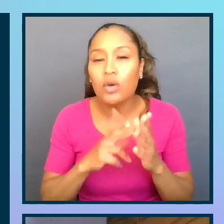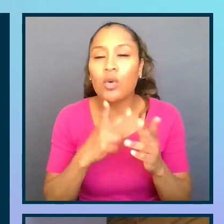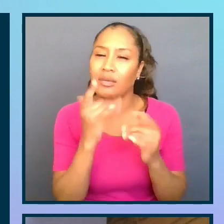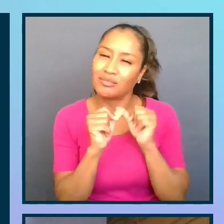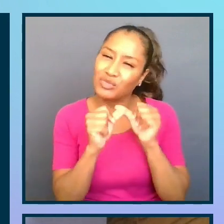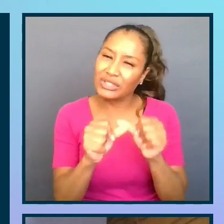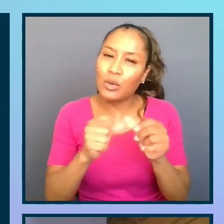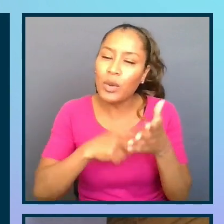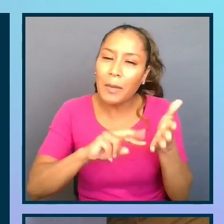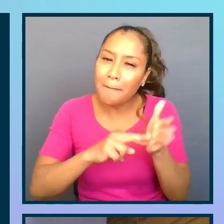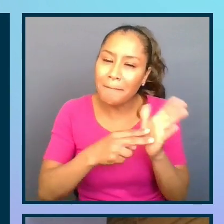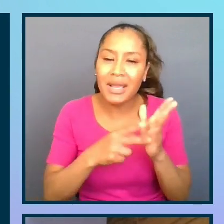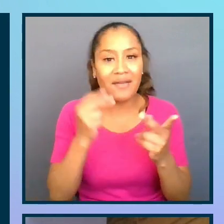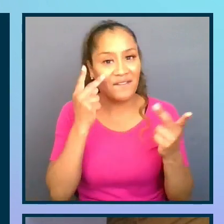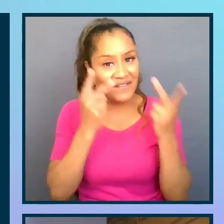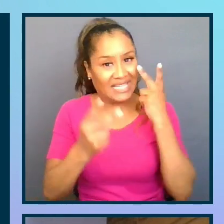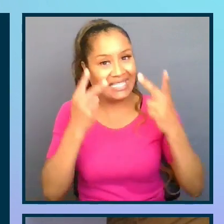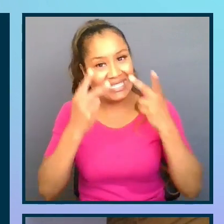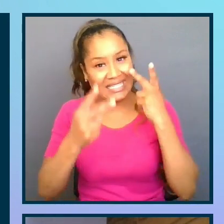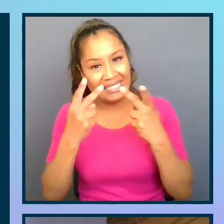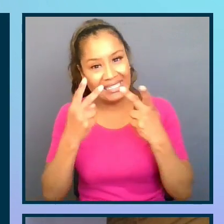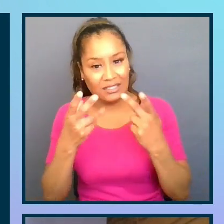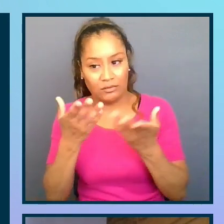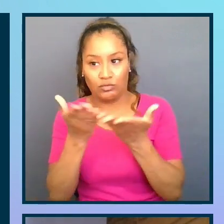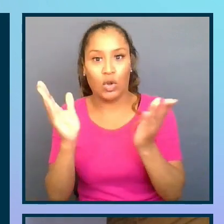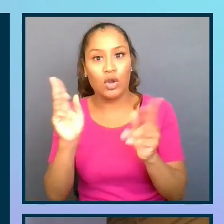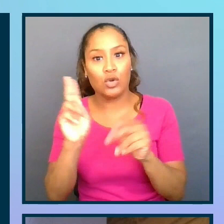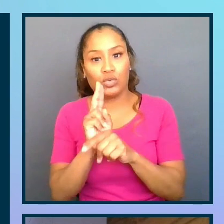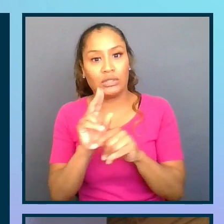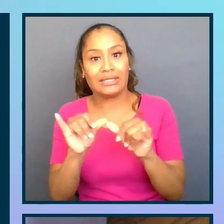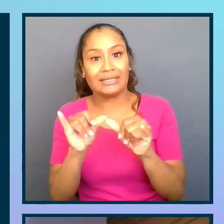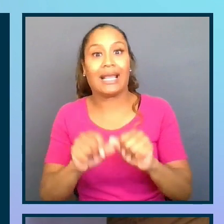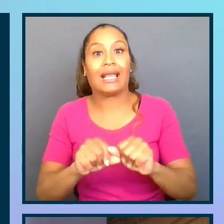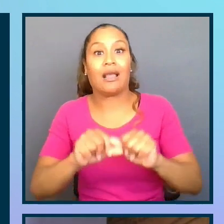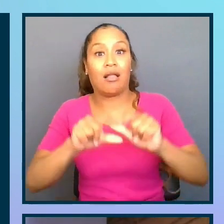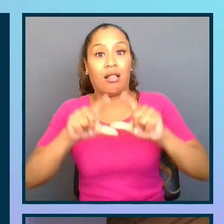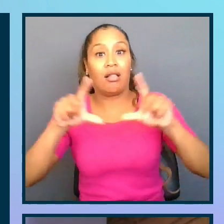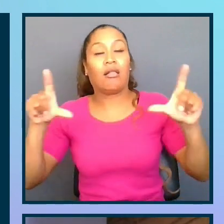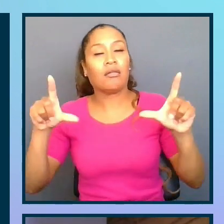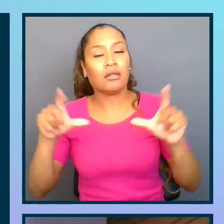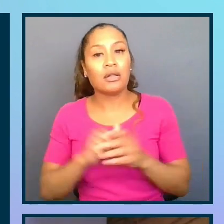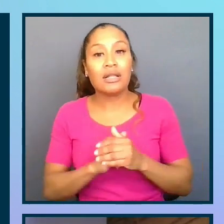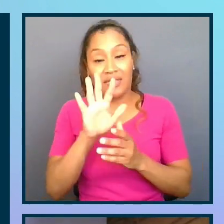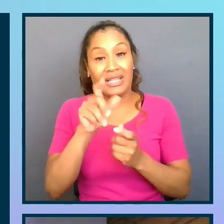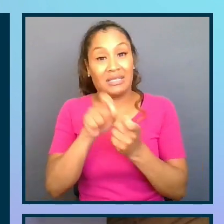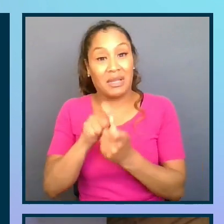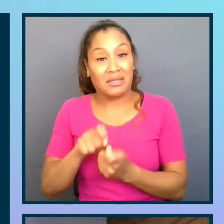when users scale up the screen and these specs, they use both devs, testers,